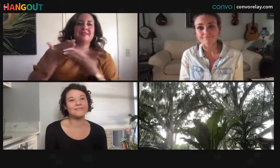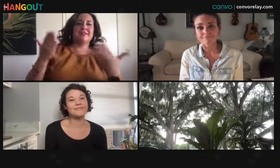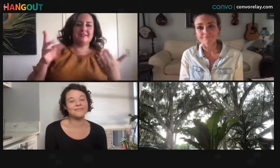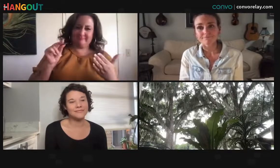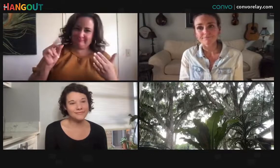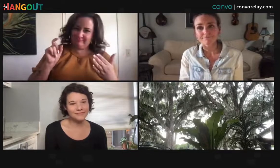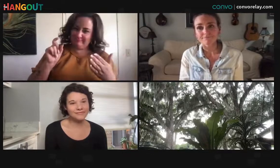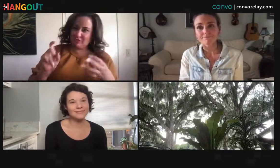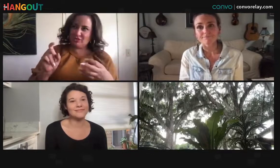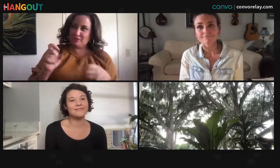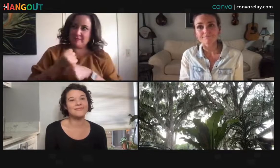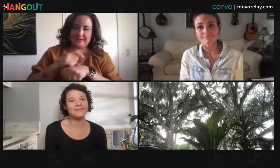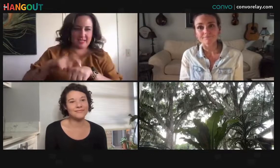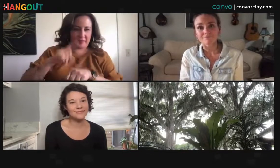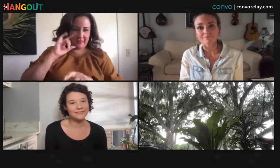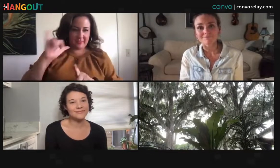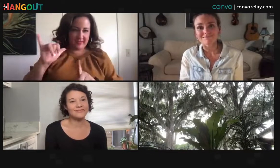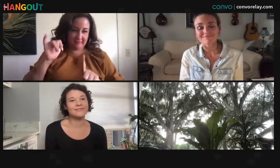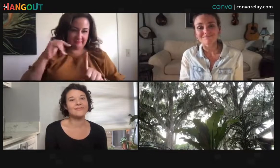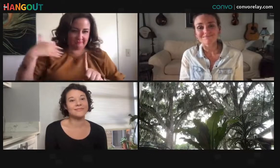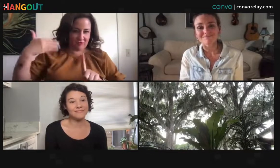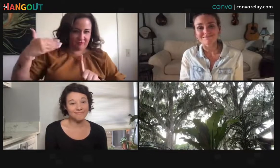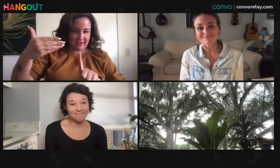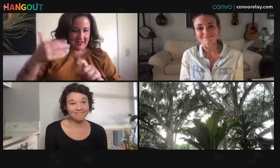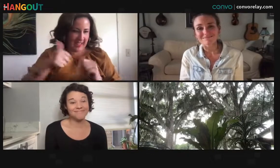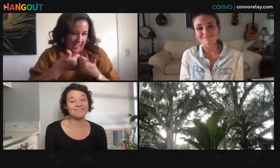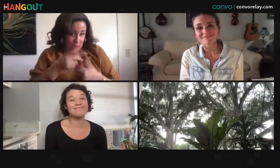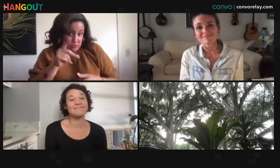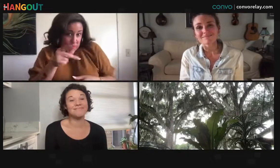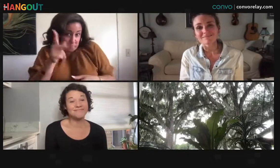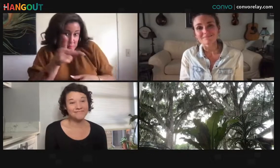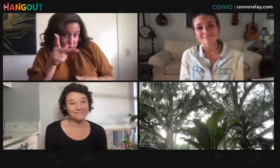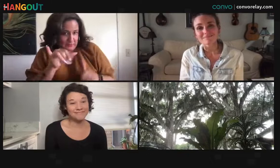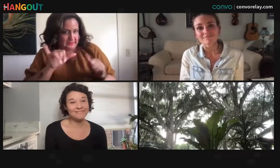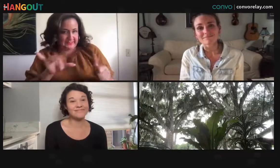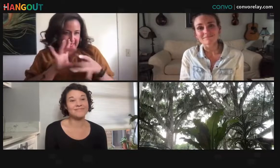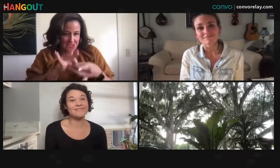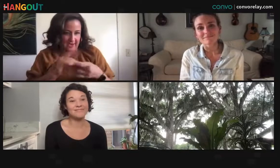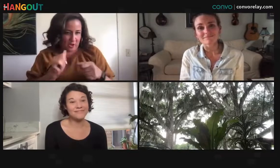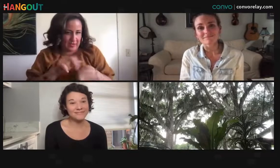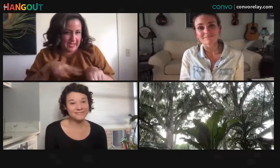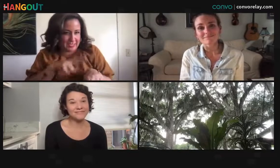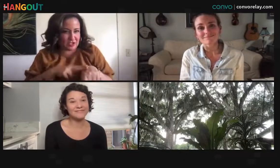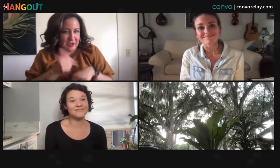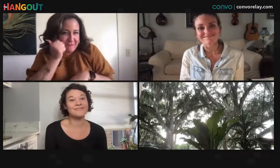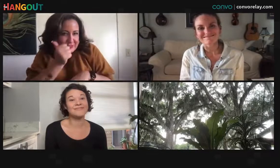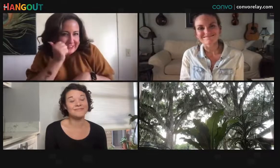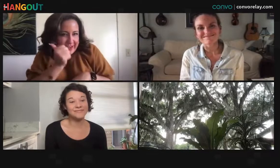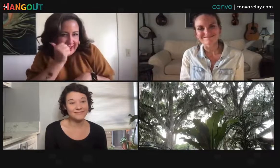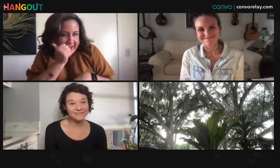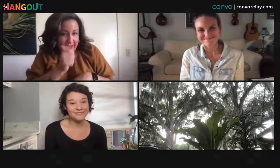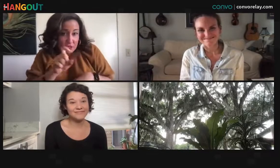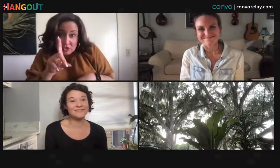escape or the special thing that we're doing we should make the time for that frequently so how do the both of you stay connected with nature every day